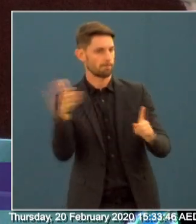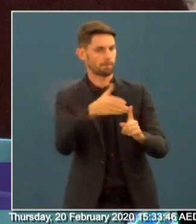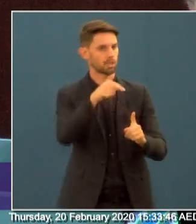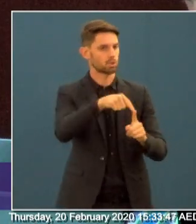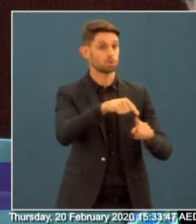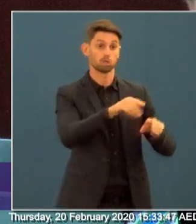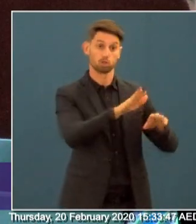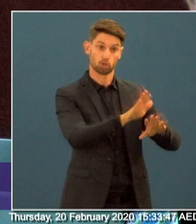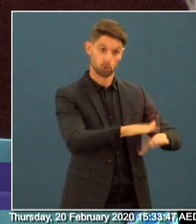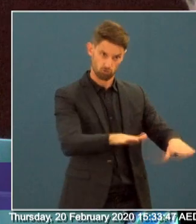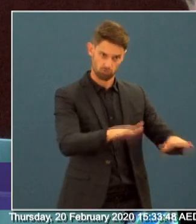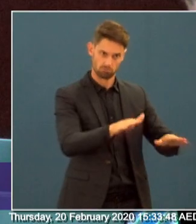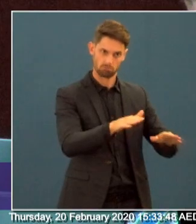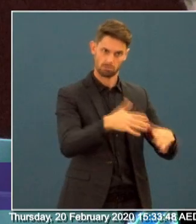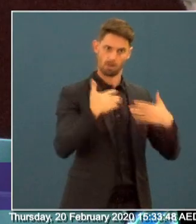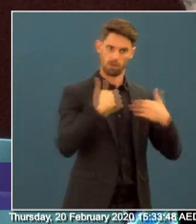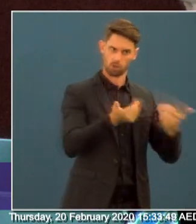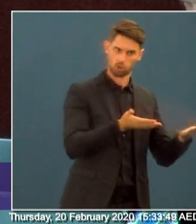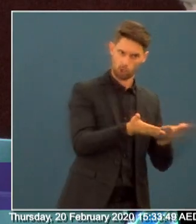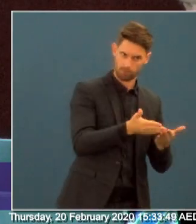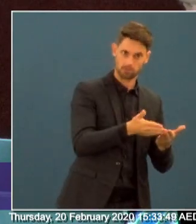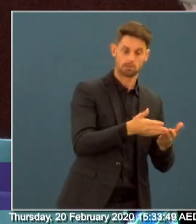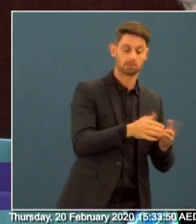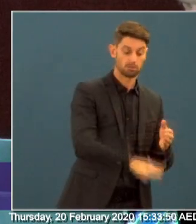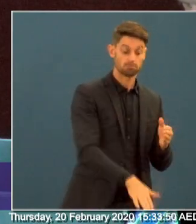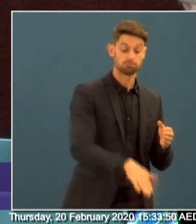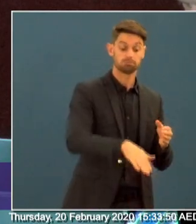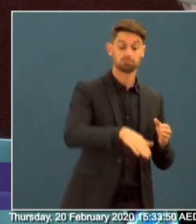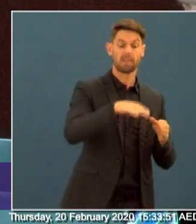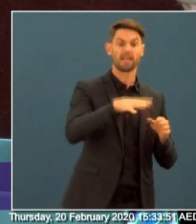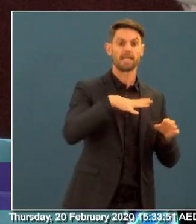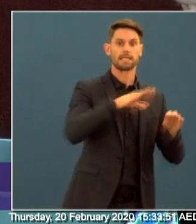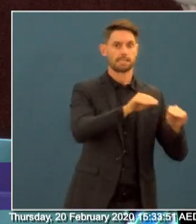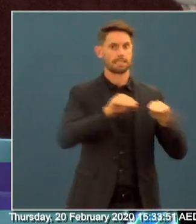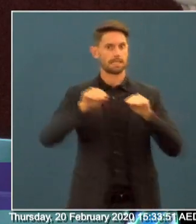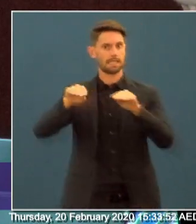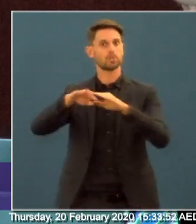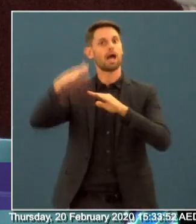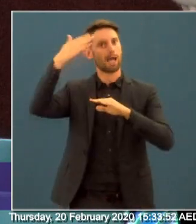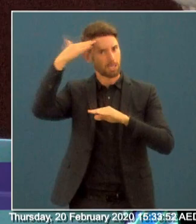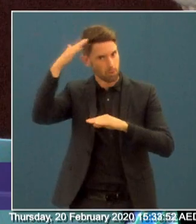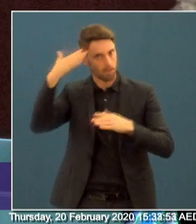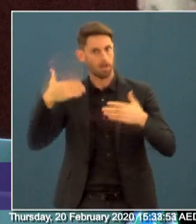you've said it's recommended to be a formal planned and purposeful process.